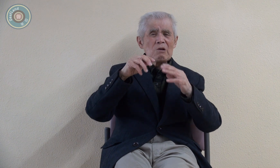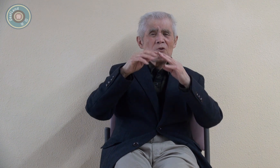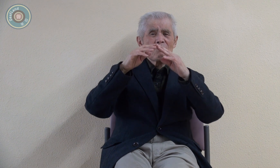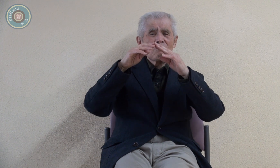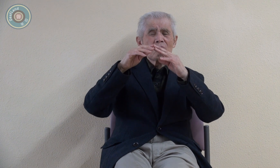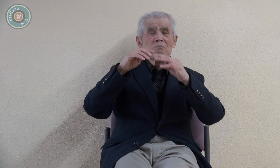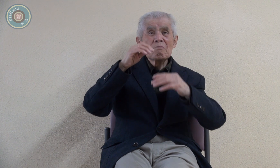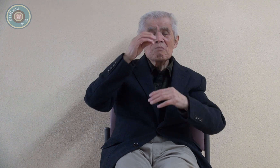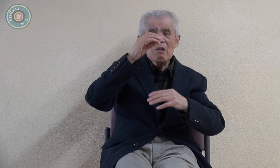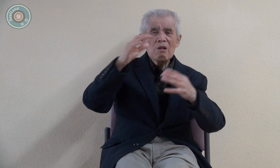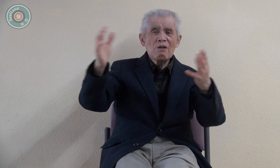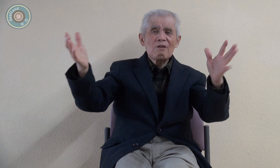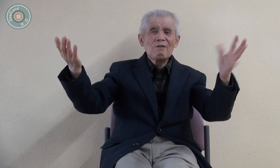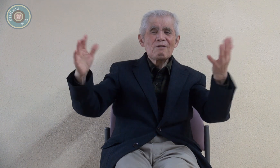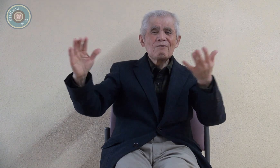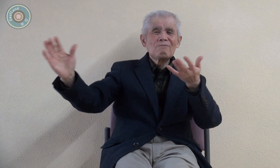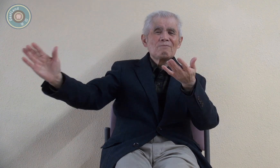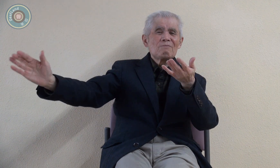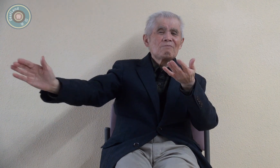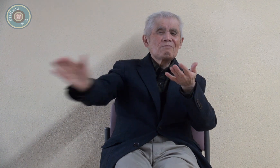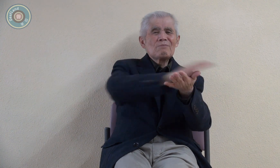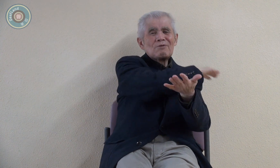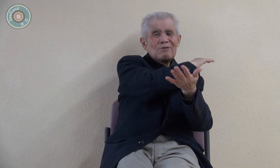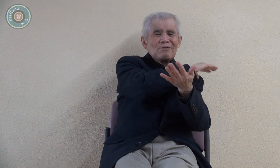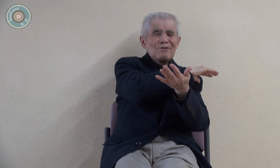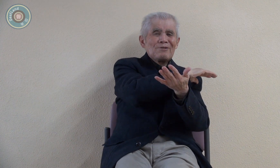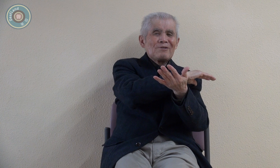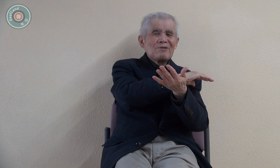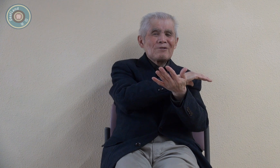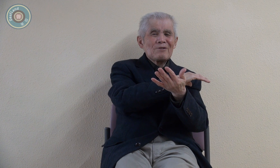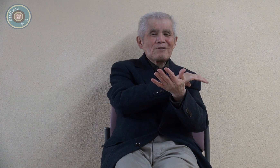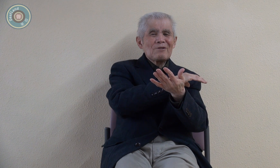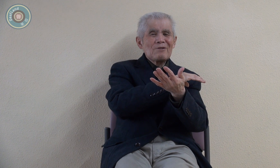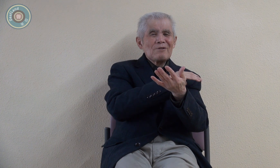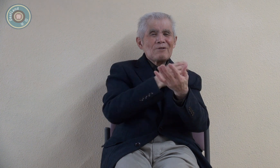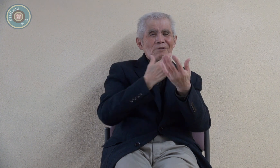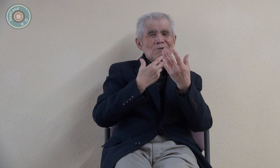The house had collapsed and was gone